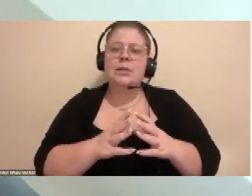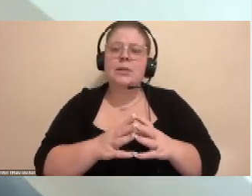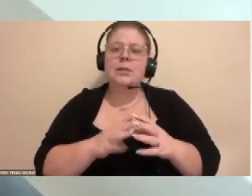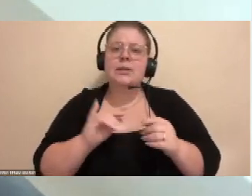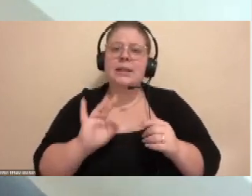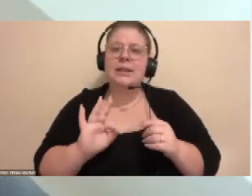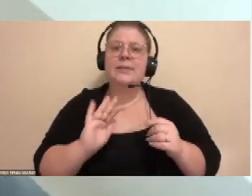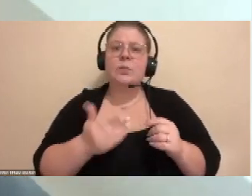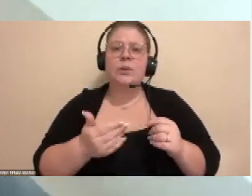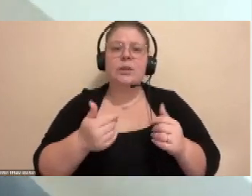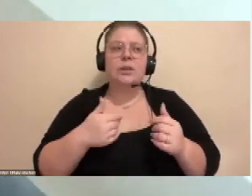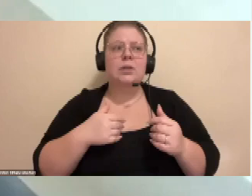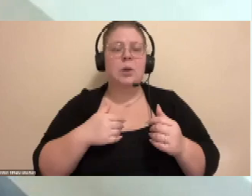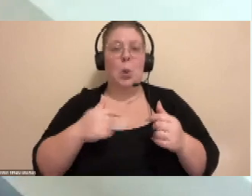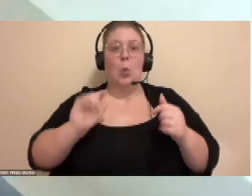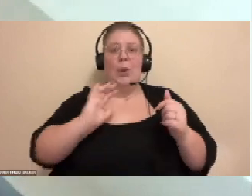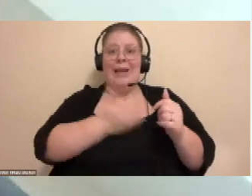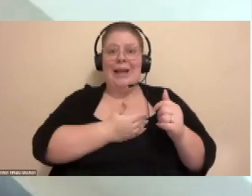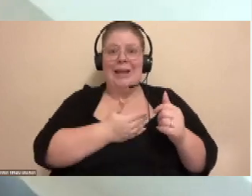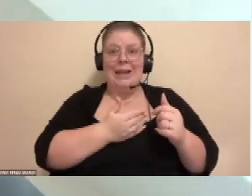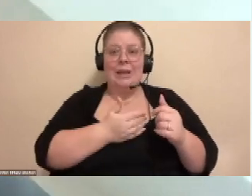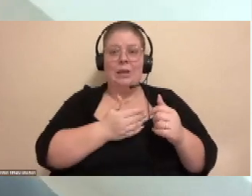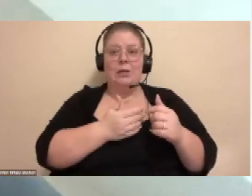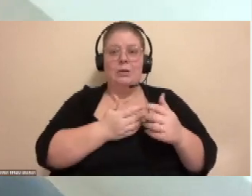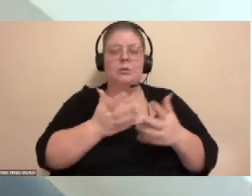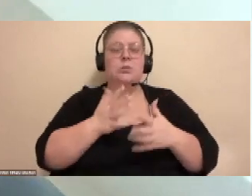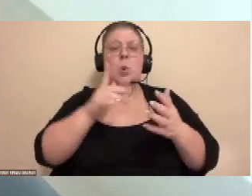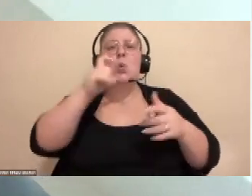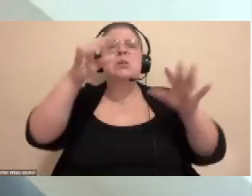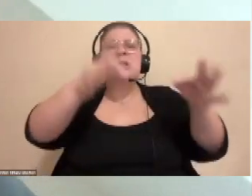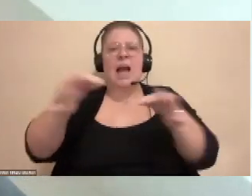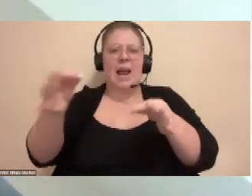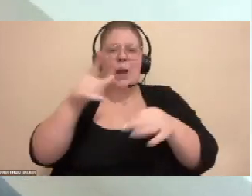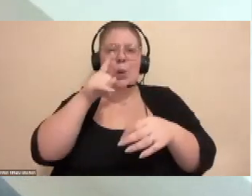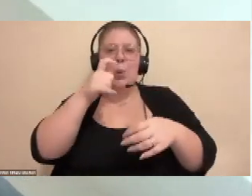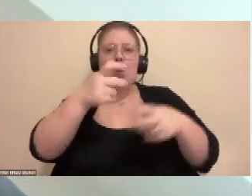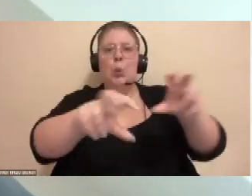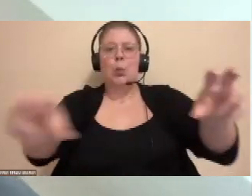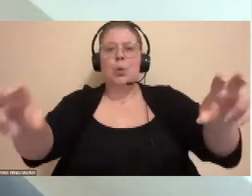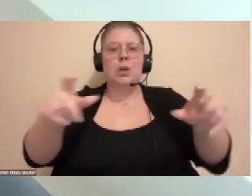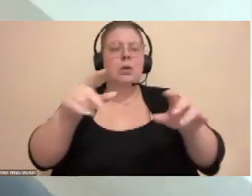what out of the hands of say a front line social worker who's going to think,